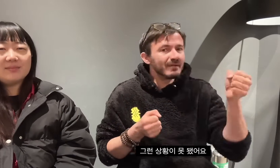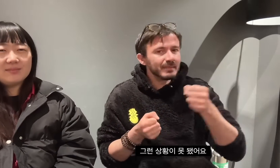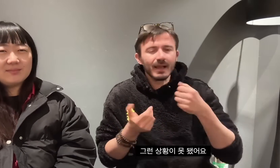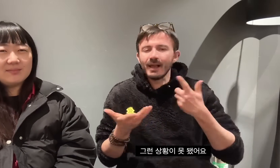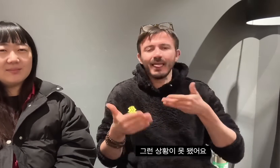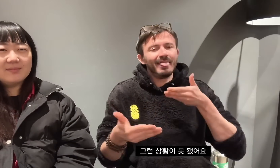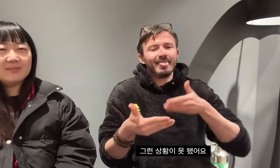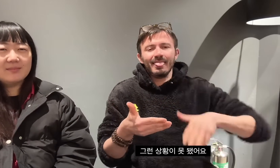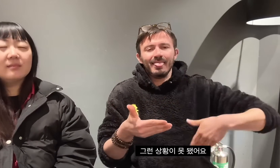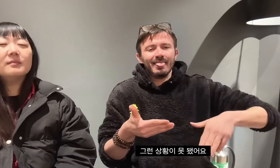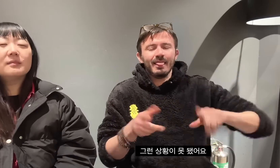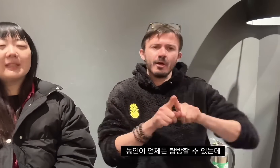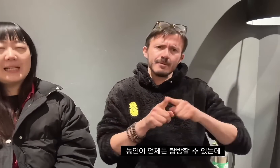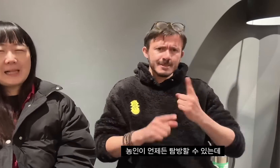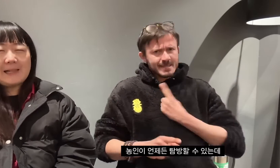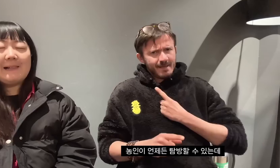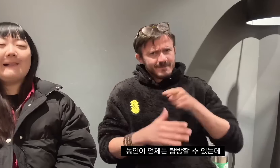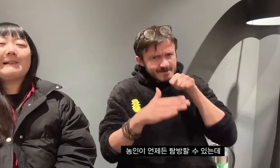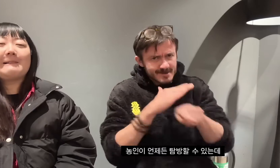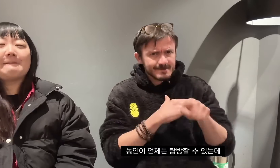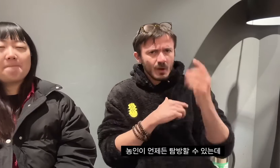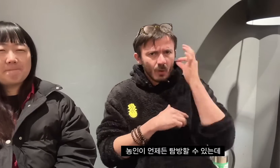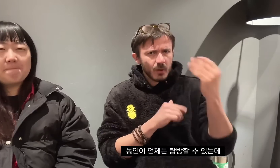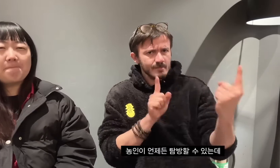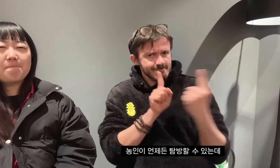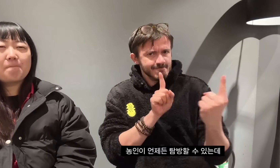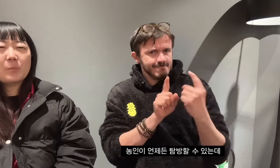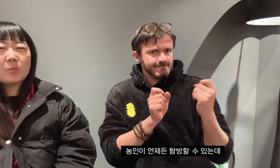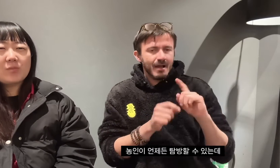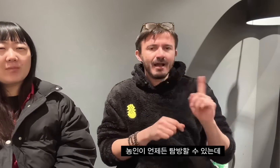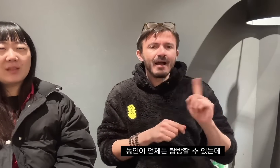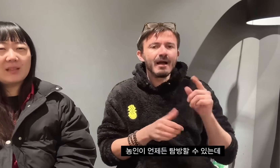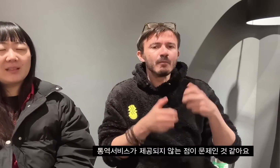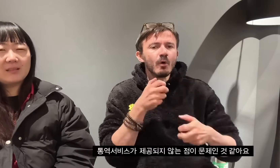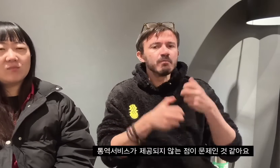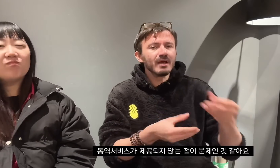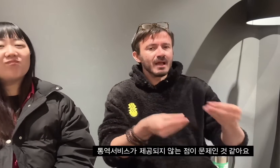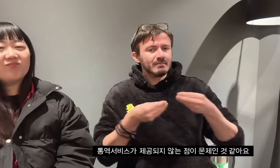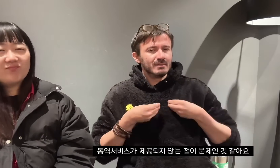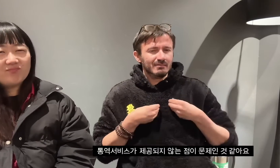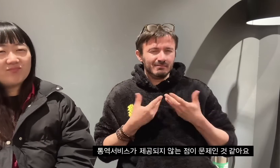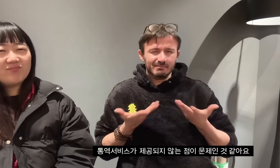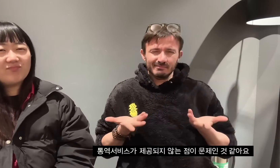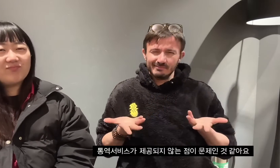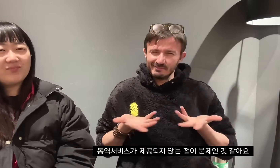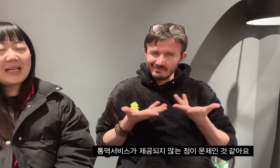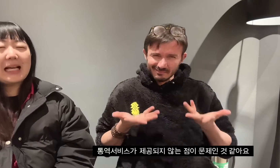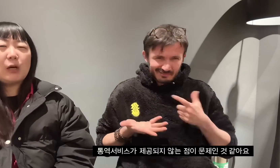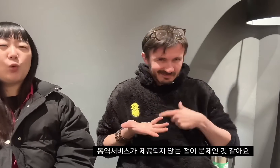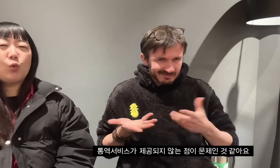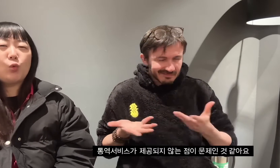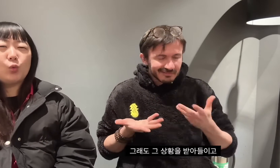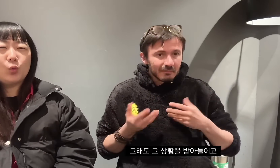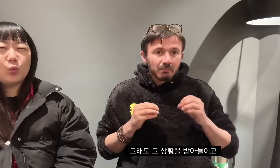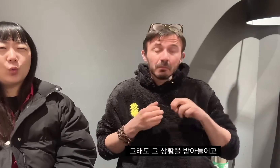but that didn't work out. I think the problem is that deaf people can visit at any time, but there is no interpretation service provided.